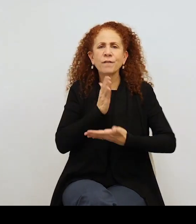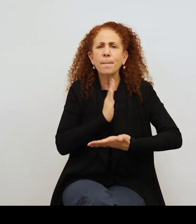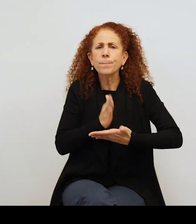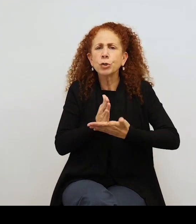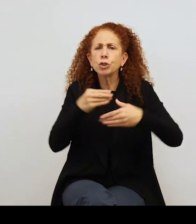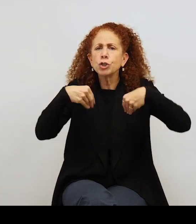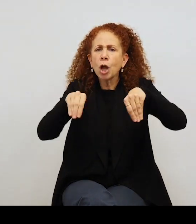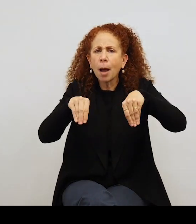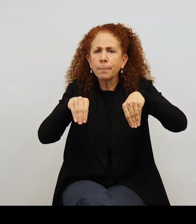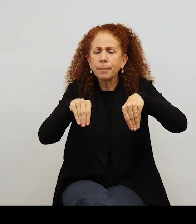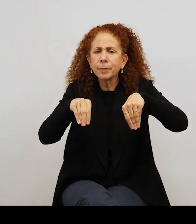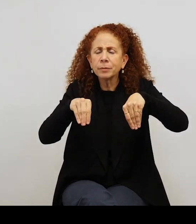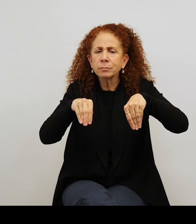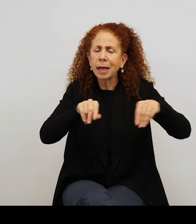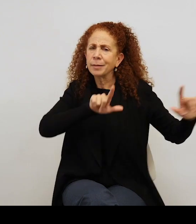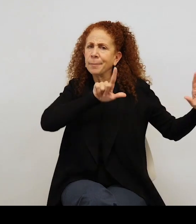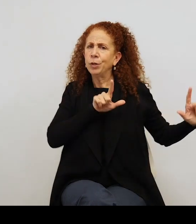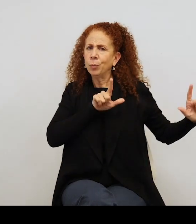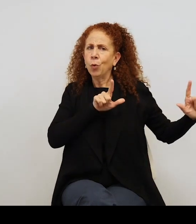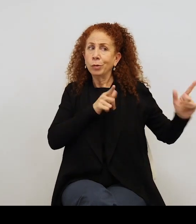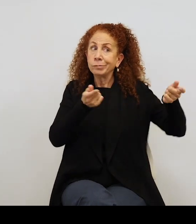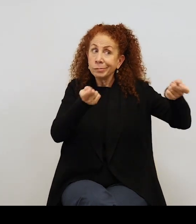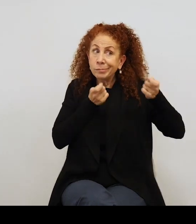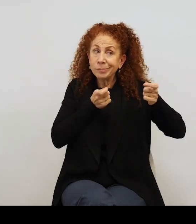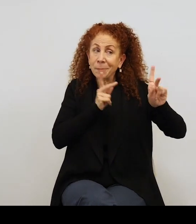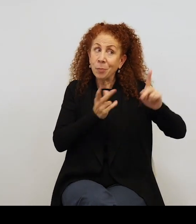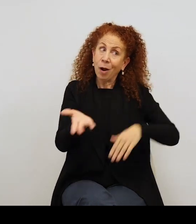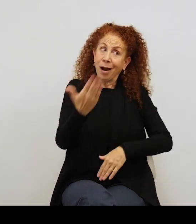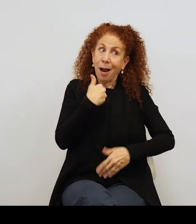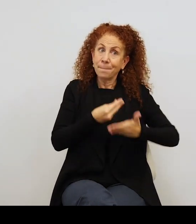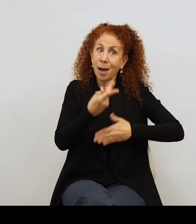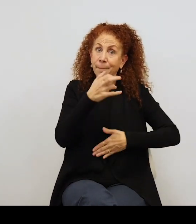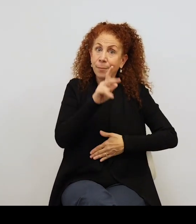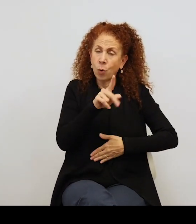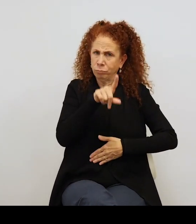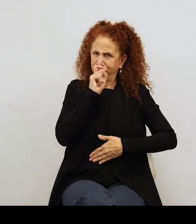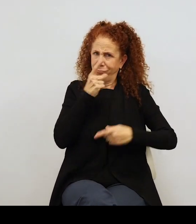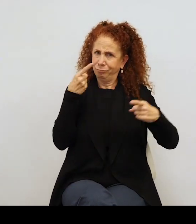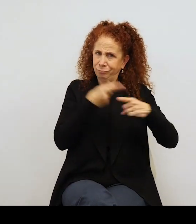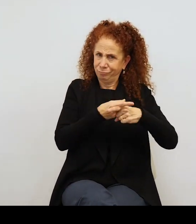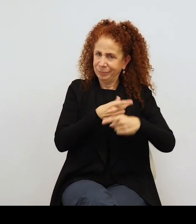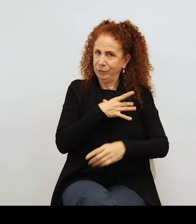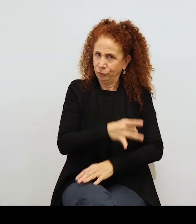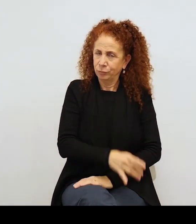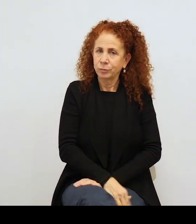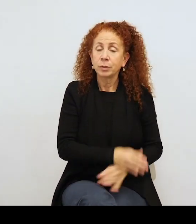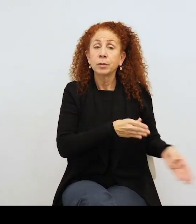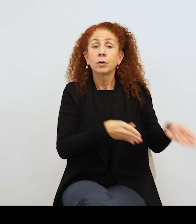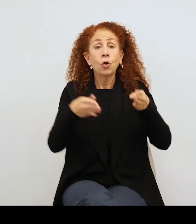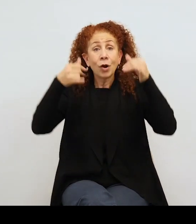and trying to get people to come inside. And the cows--